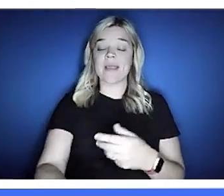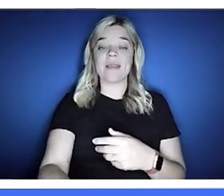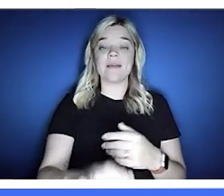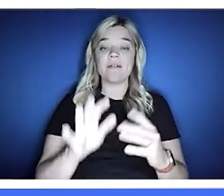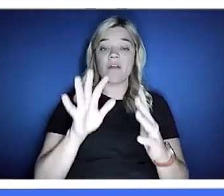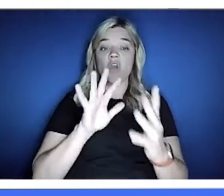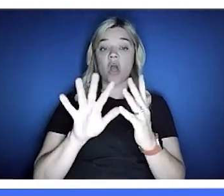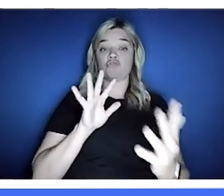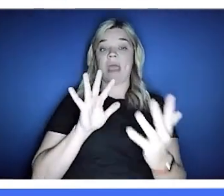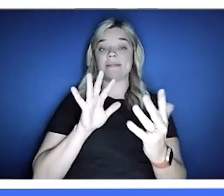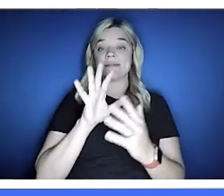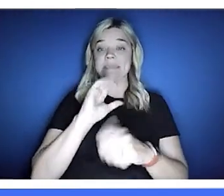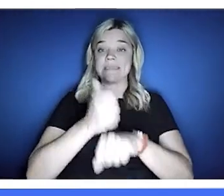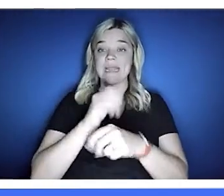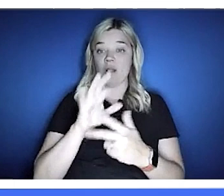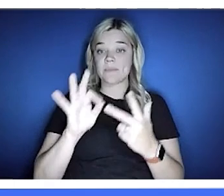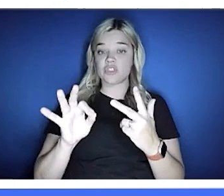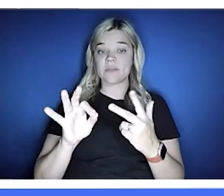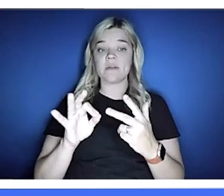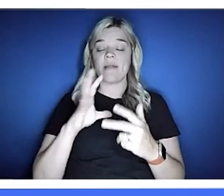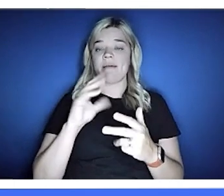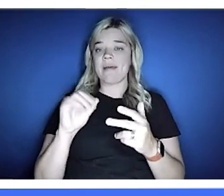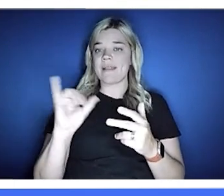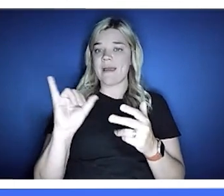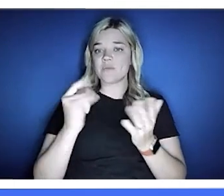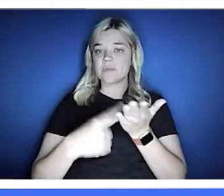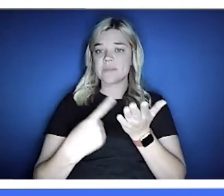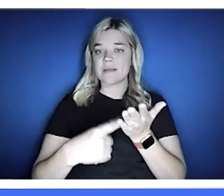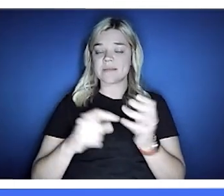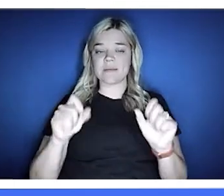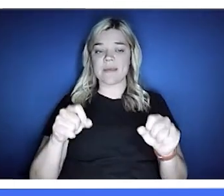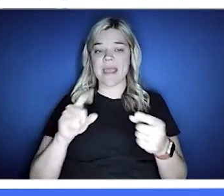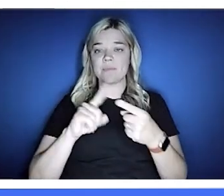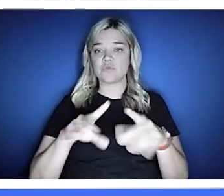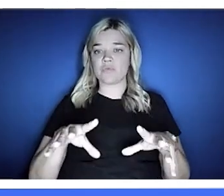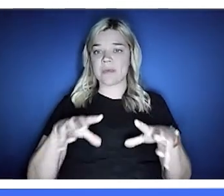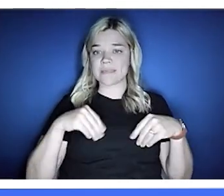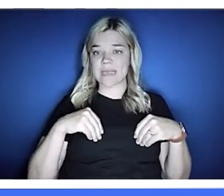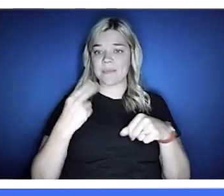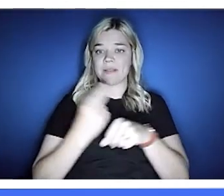And then also, as we were discussing, just being able to accept the user's settings if